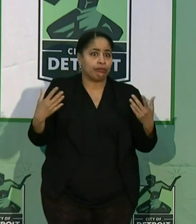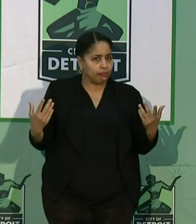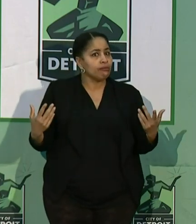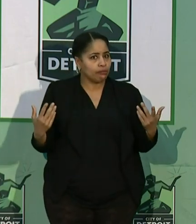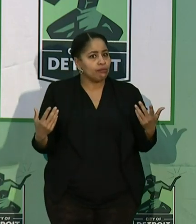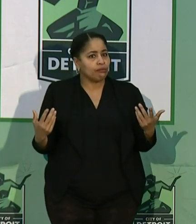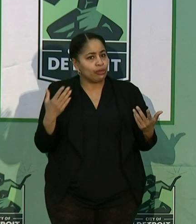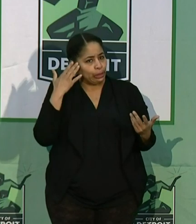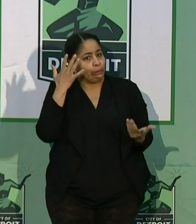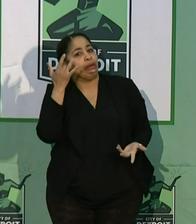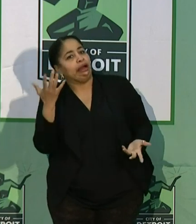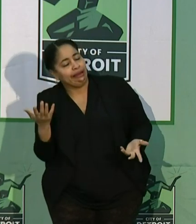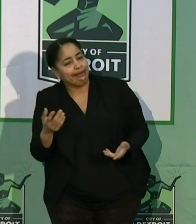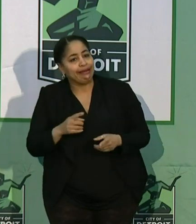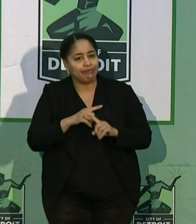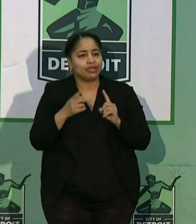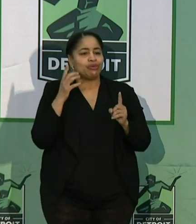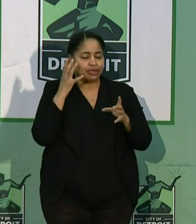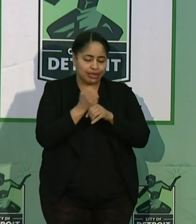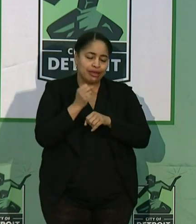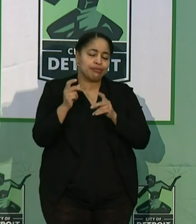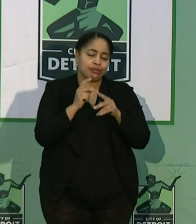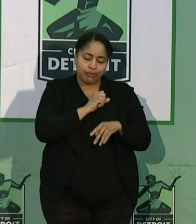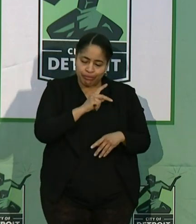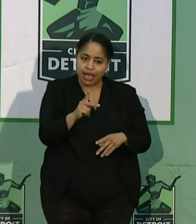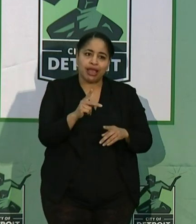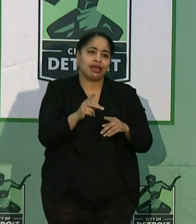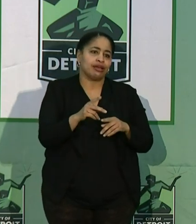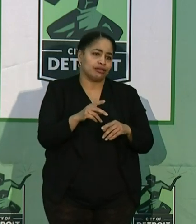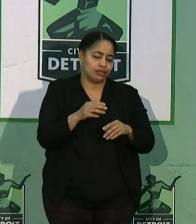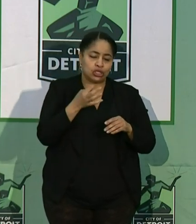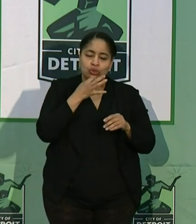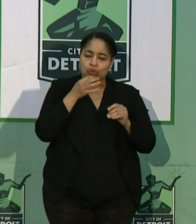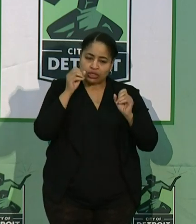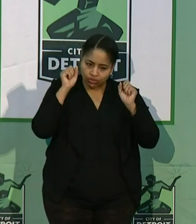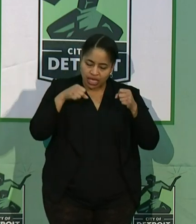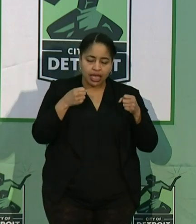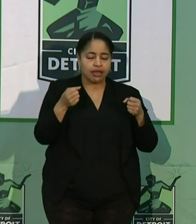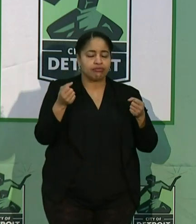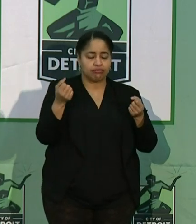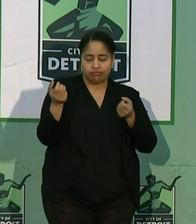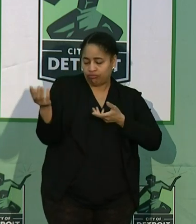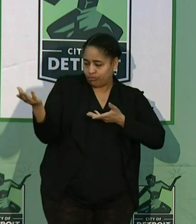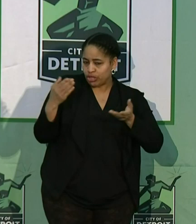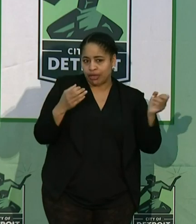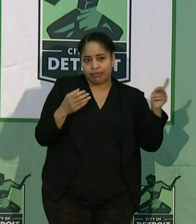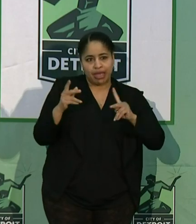IF YOU’VE BEEN DRIVING AND HIT A POTHOLE IN DETROIT, I KNOW WE’RE POTHOLE IN DETROIT, I KNOW WE’RE BEHIND. BEHIND. BUT WE’RE GONNA GET FOLKS BACK BUT WE’RE GONNA GET FOLKS BACK AS SOON AS WE CAN SAFELY BRING